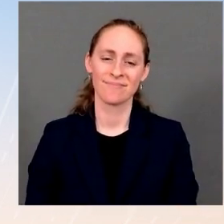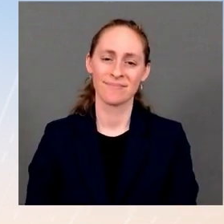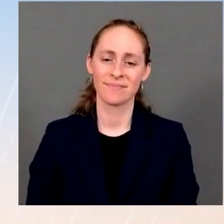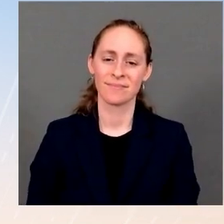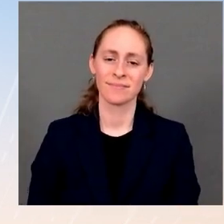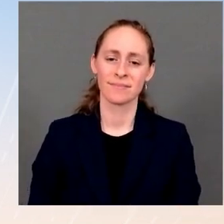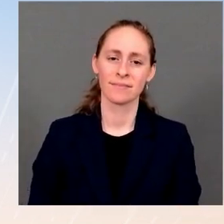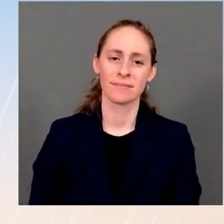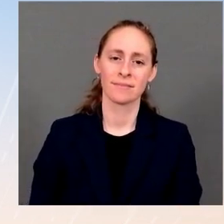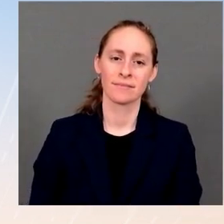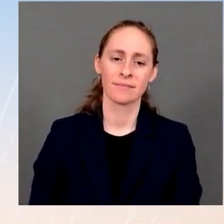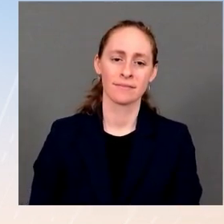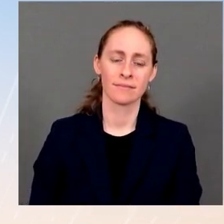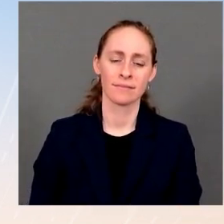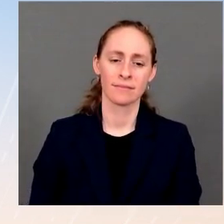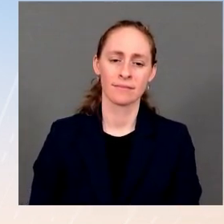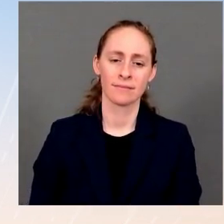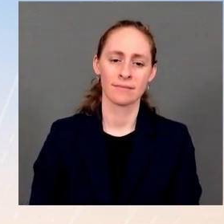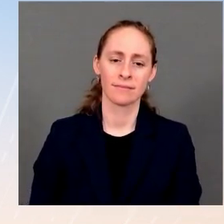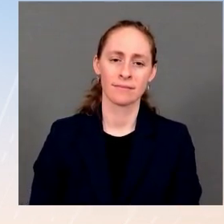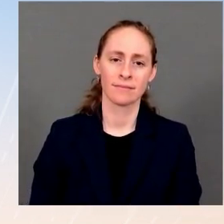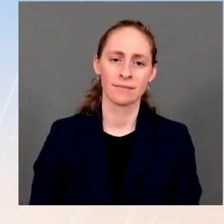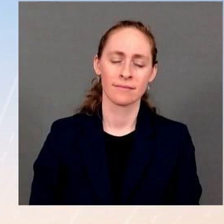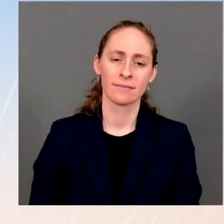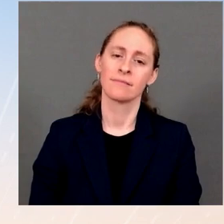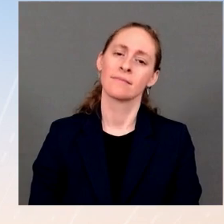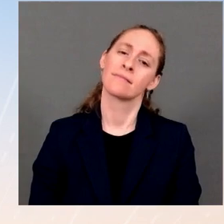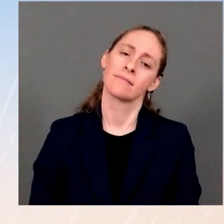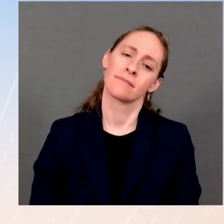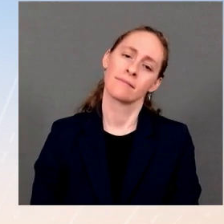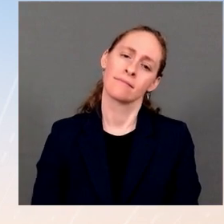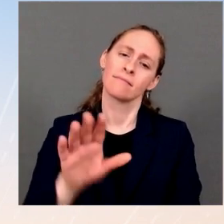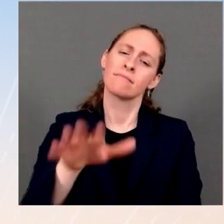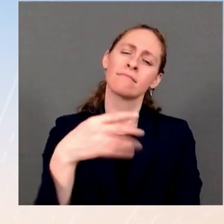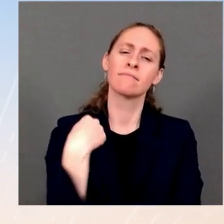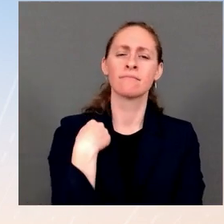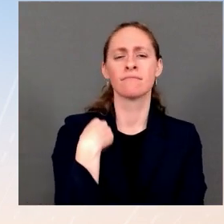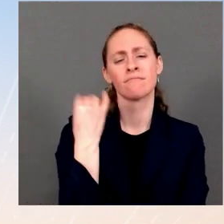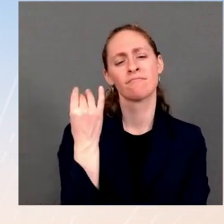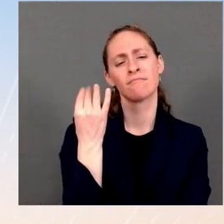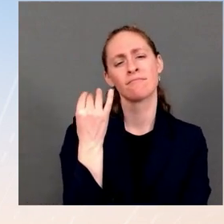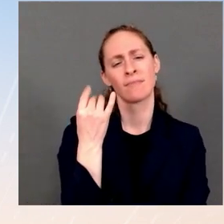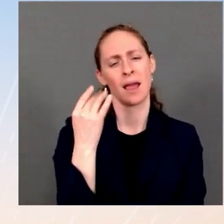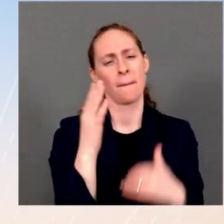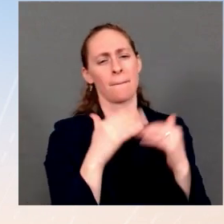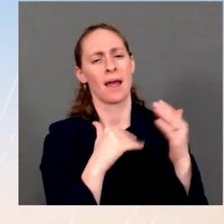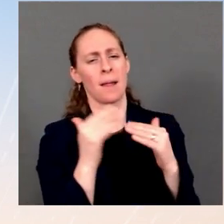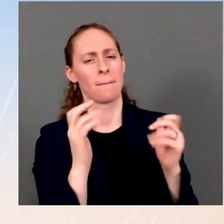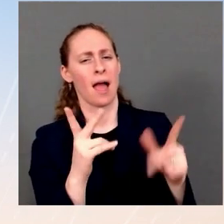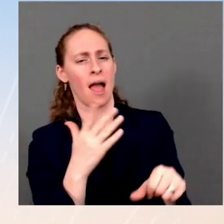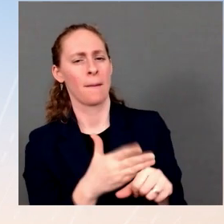The Press: Back to Build Back Better for a second. Some senators emerged from their lunch today suggesting the President himself would have a little more to say